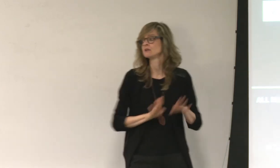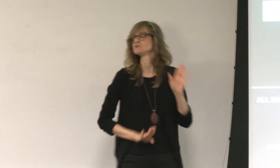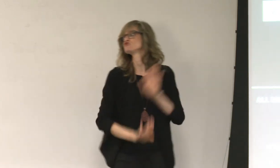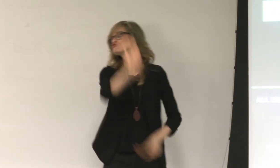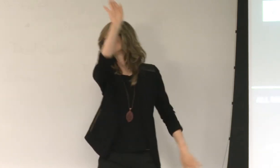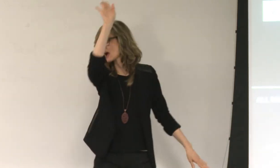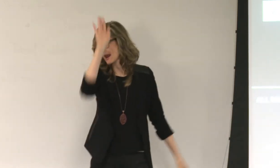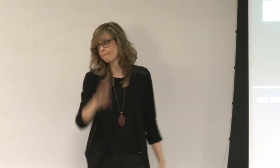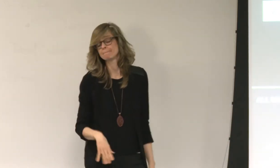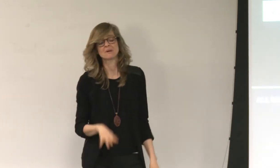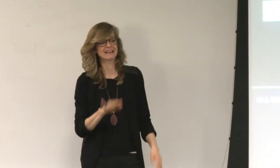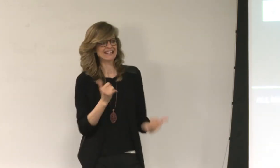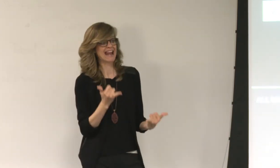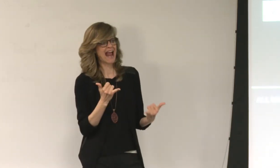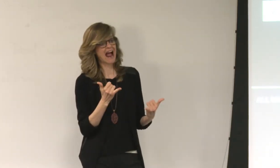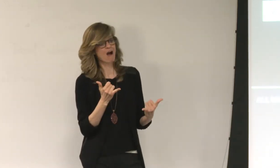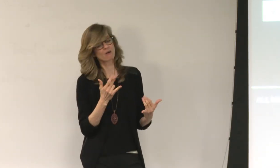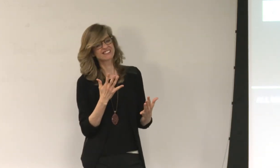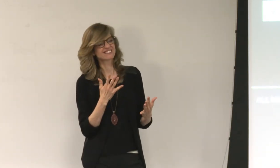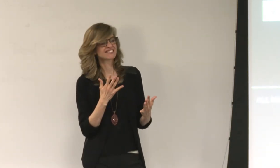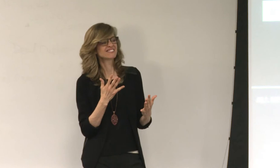HOW MANY TIMES IT HAD BEEN DISCUSSED.